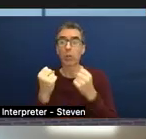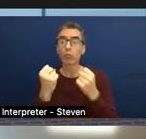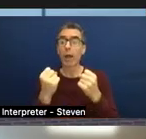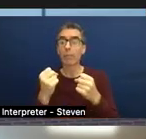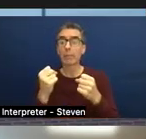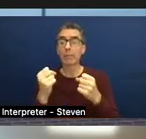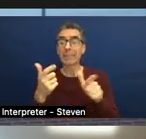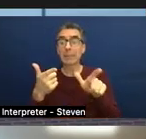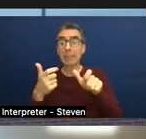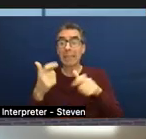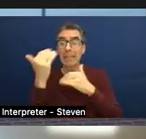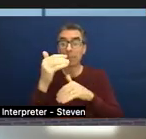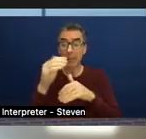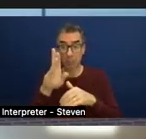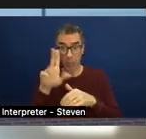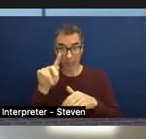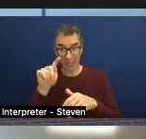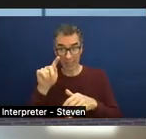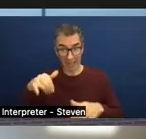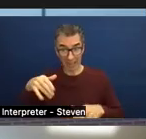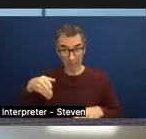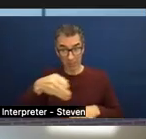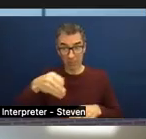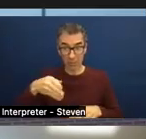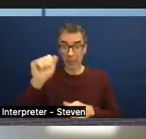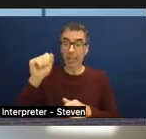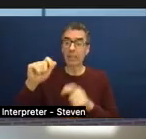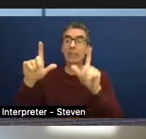all along the BRT corridor to 30 miles per hour?"